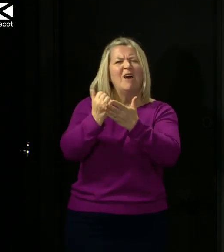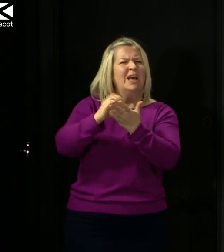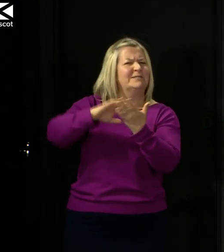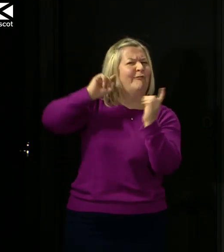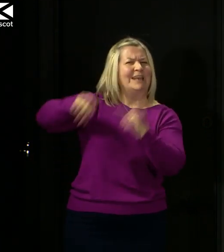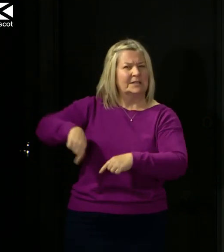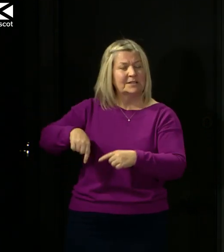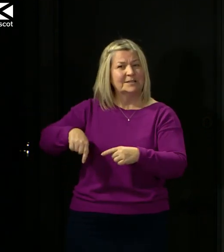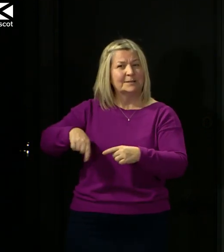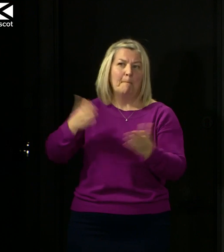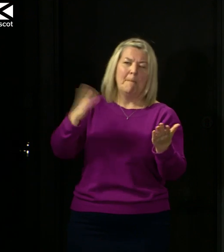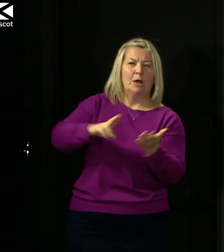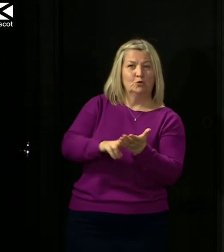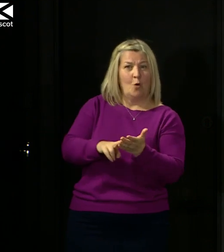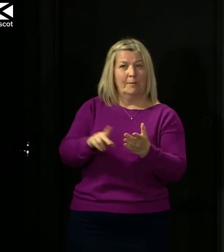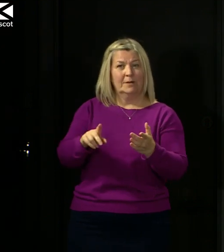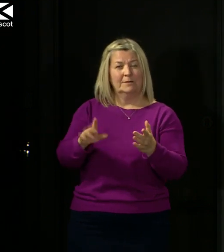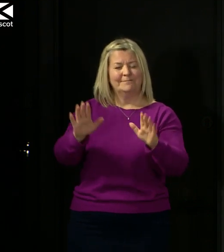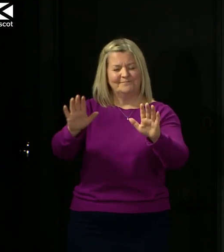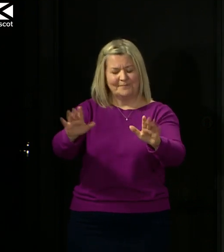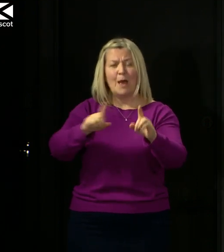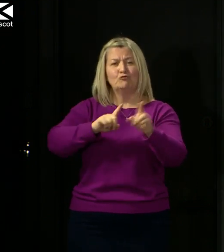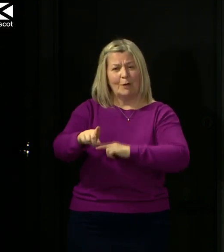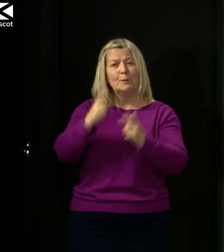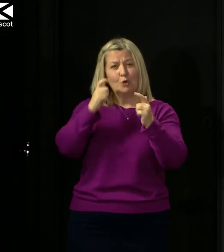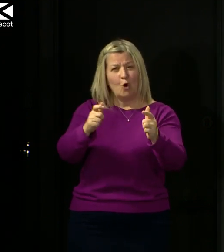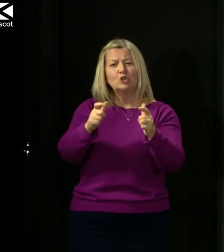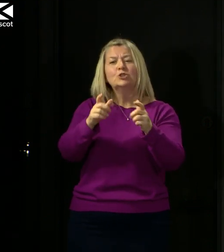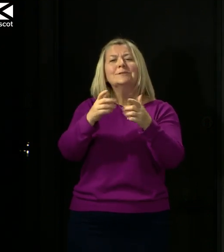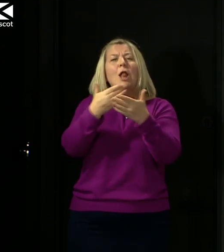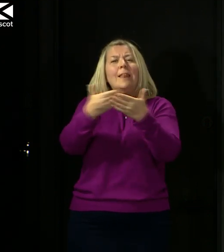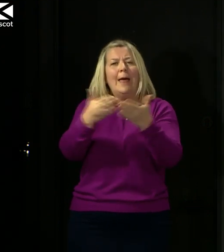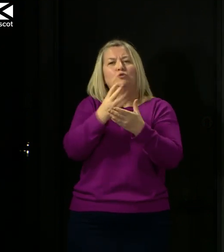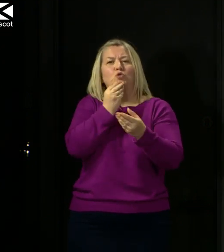normal. That is what I am expressing caution over, the reason I am doing that is because